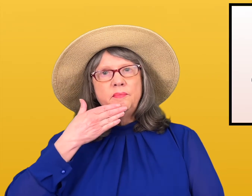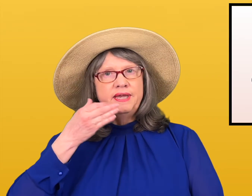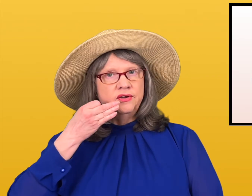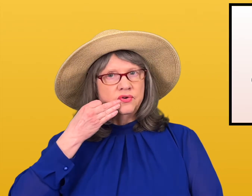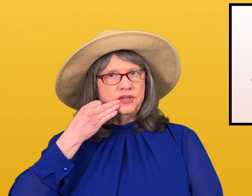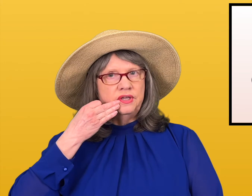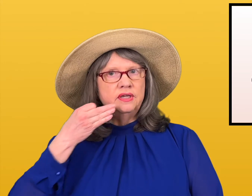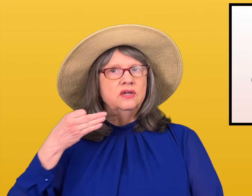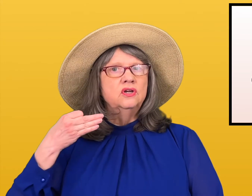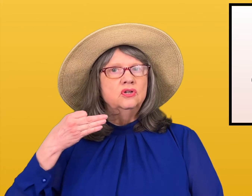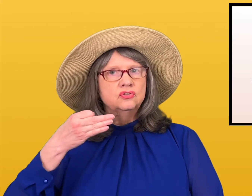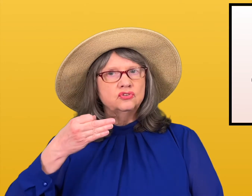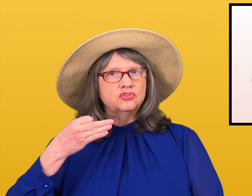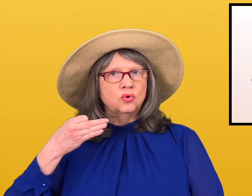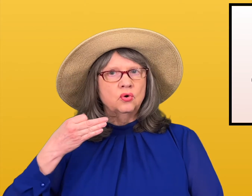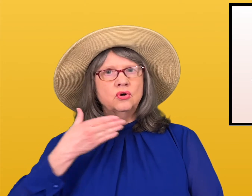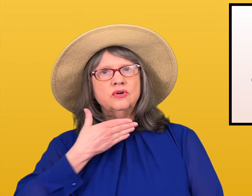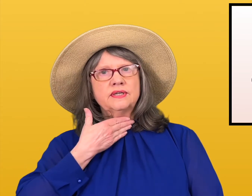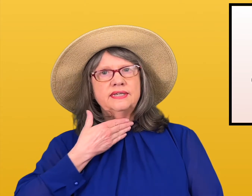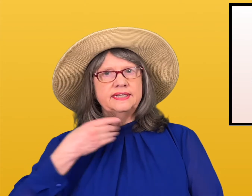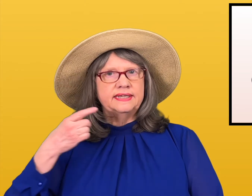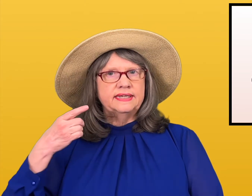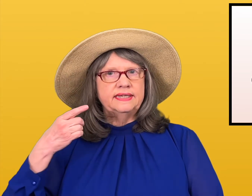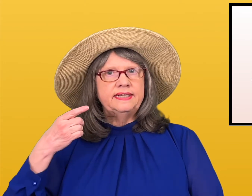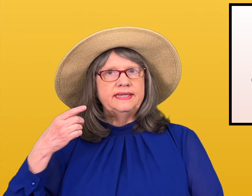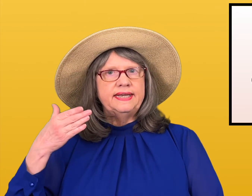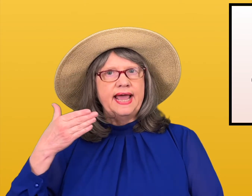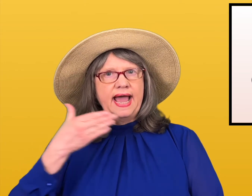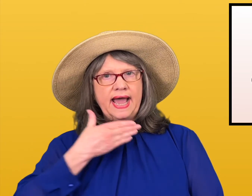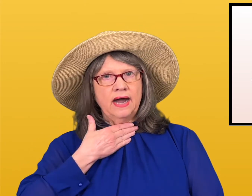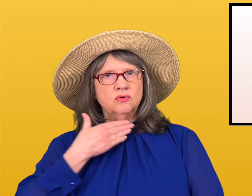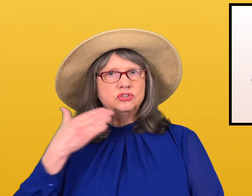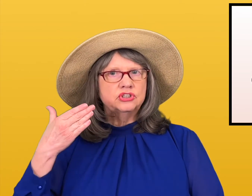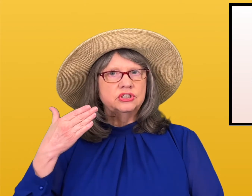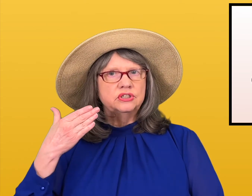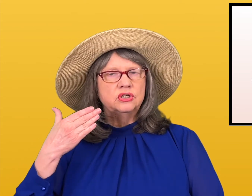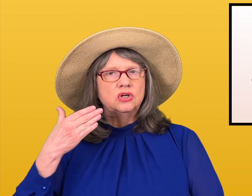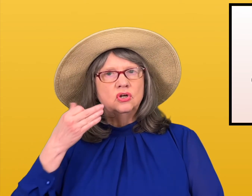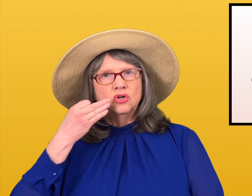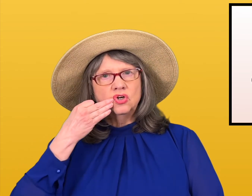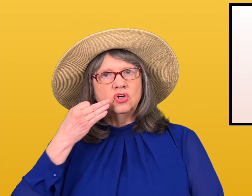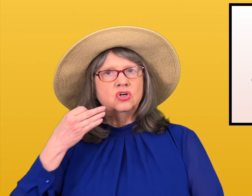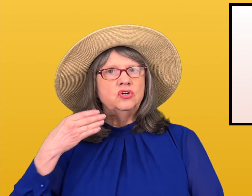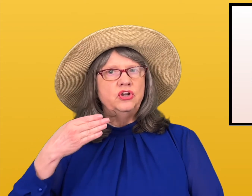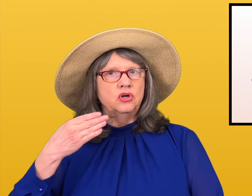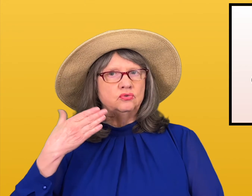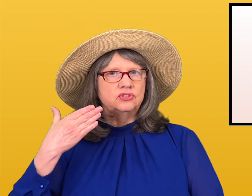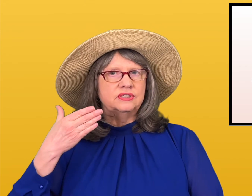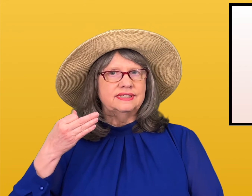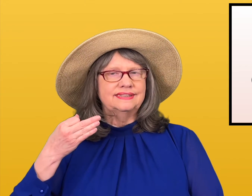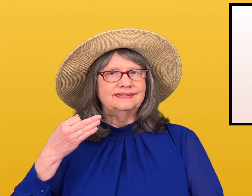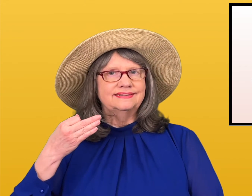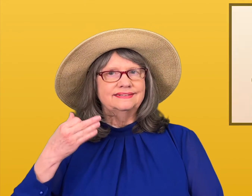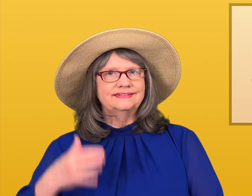Mary sorted out her notes.